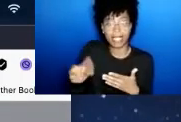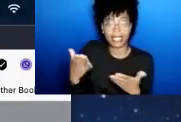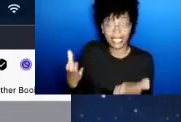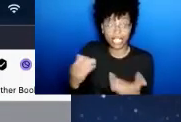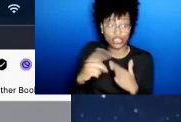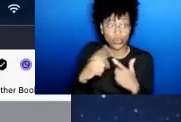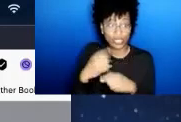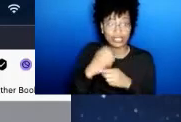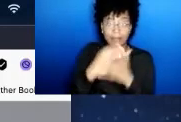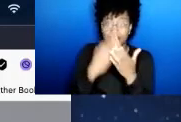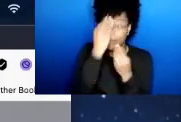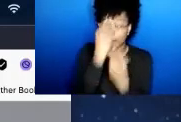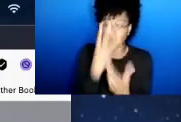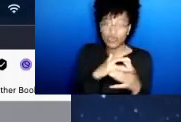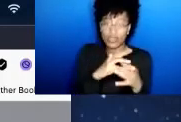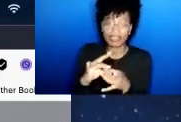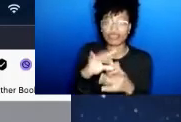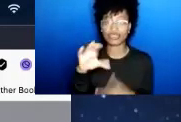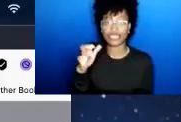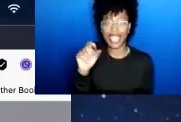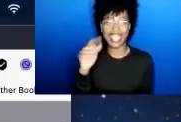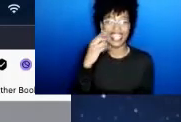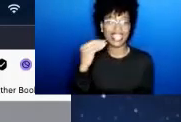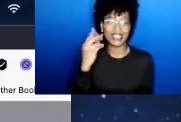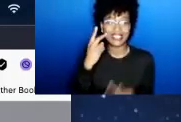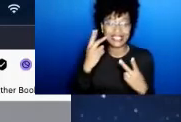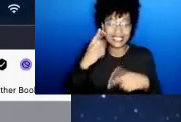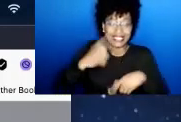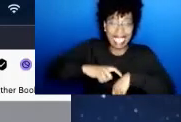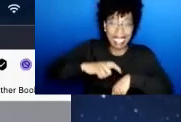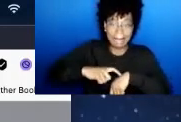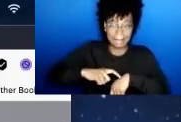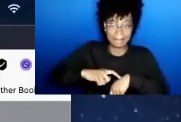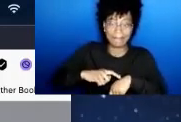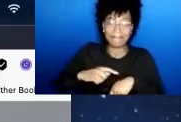about the chat and you can see the time that it was scheduled.